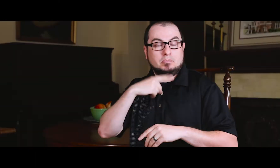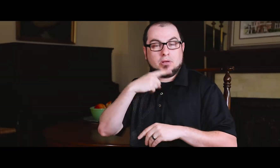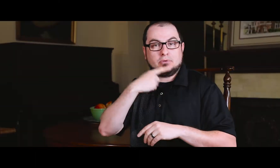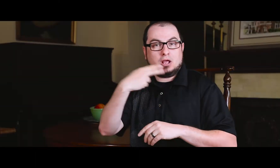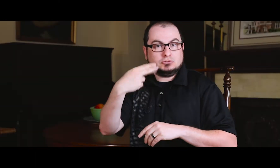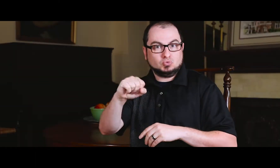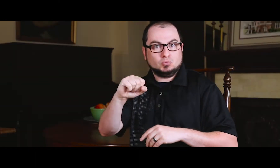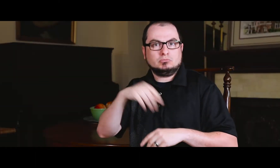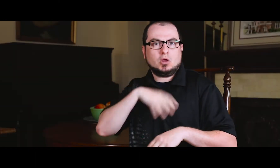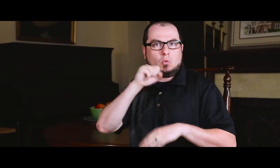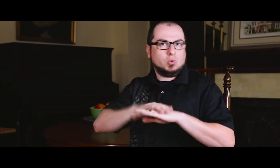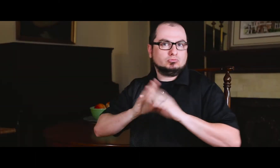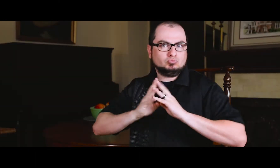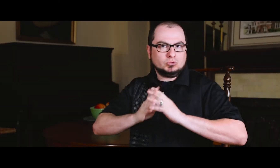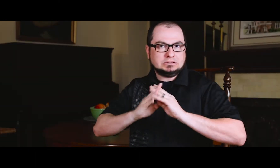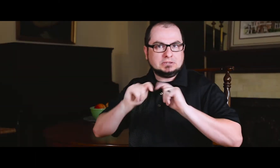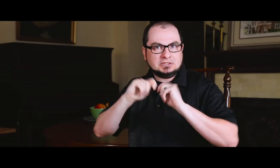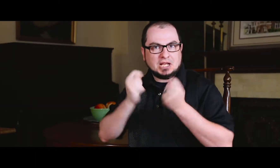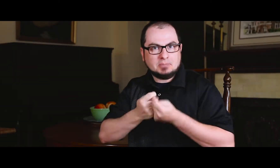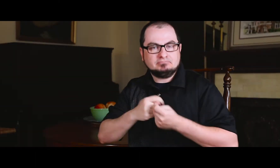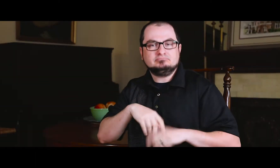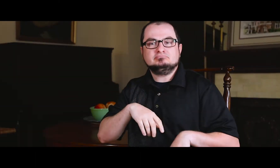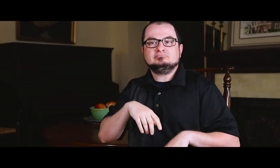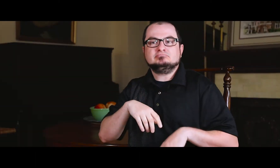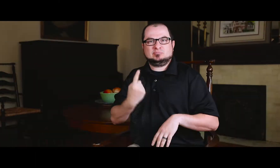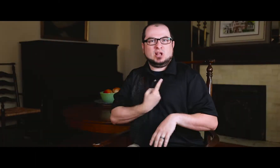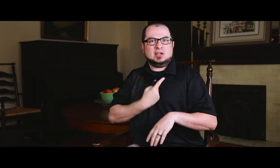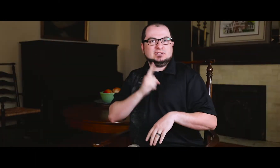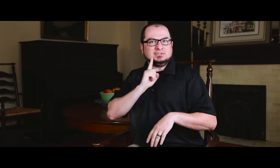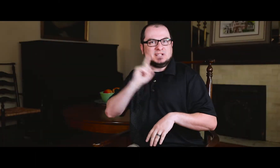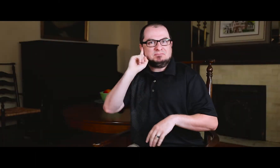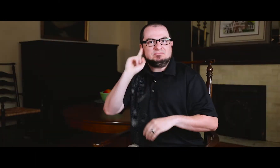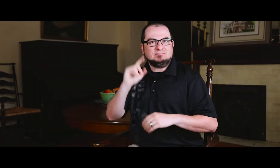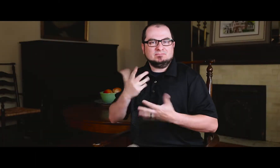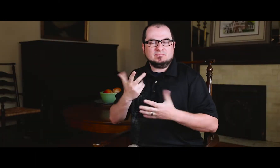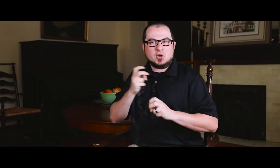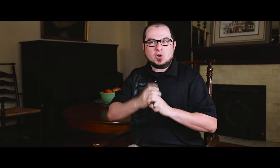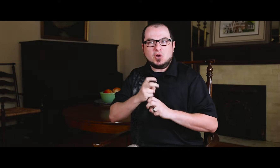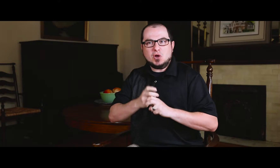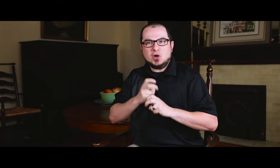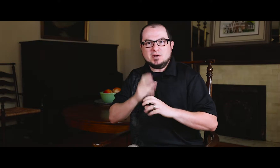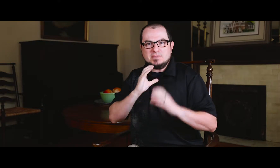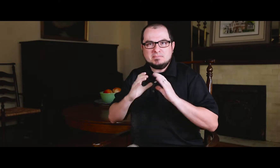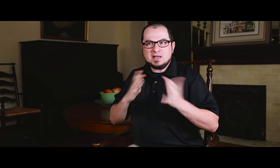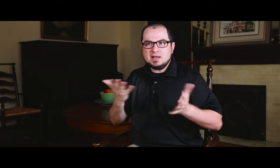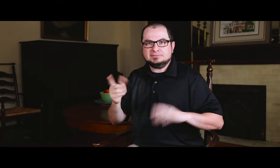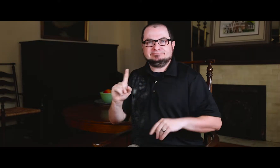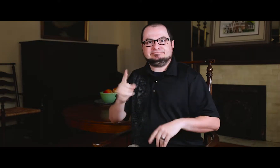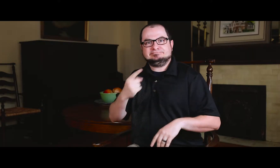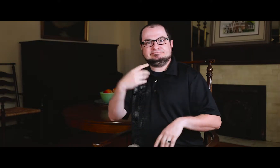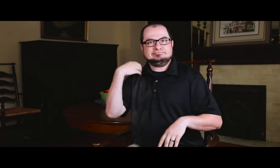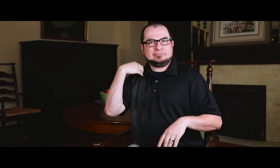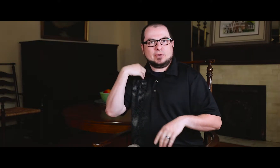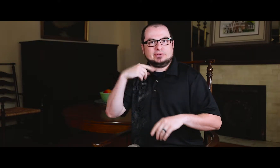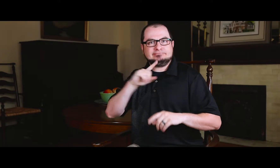I was on the wrestling team at a public high school. I was the only deaf individual, and it was hard to communicate. So I just waited around until the coach